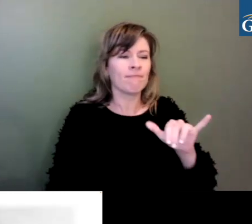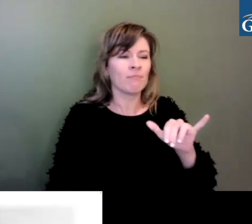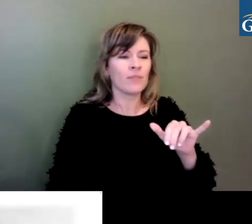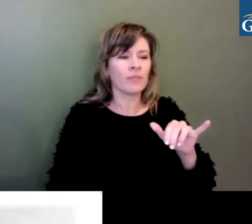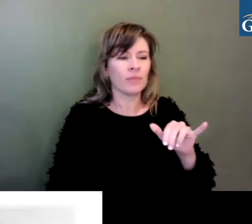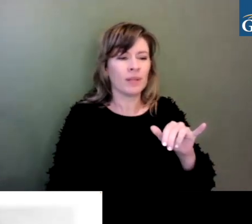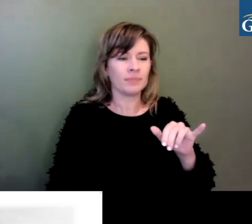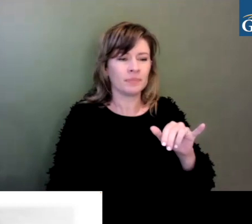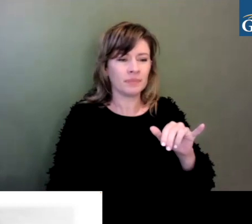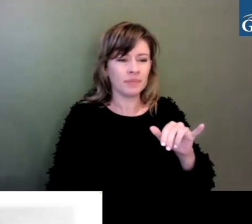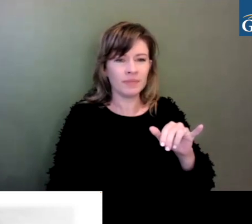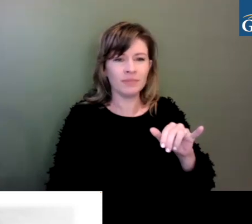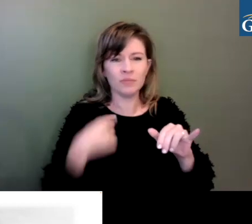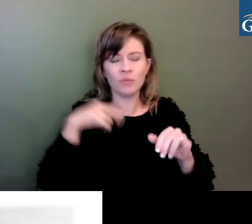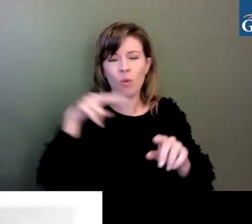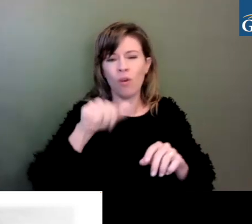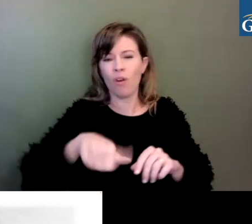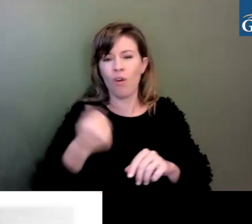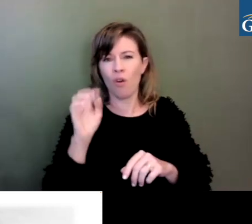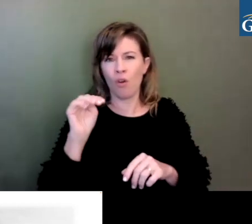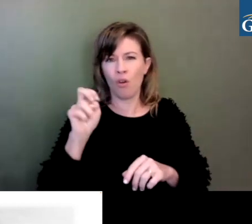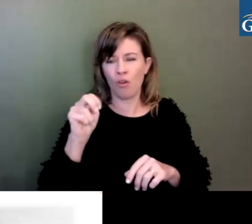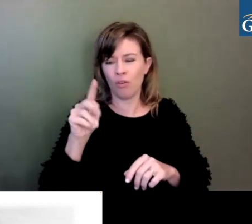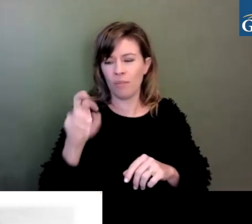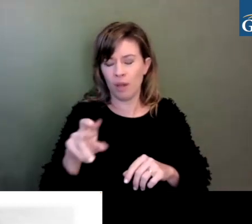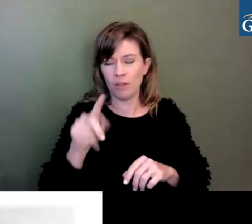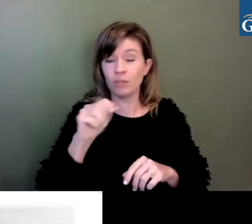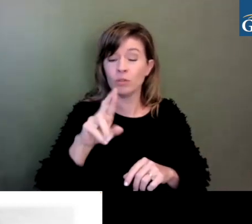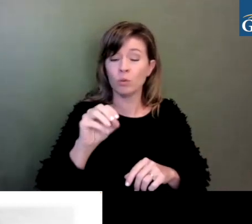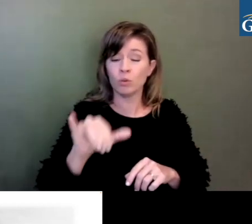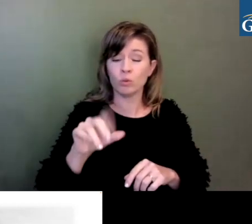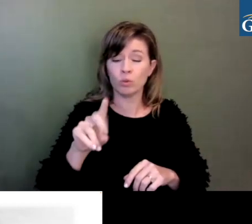mentors, Troy Duster, who is professor Emeritus at UC